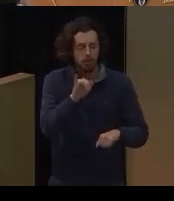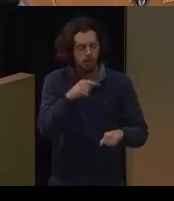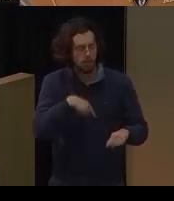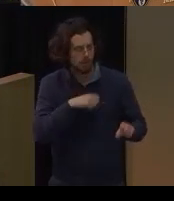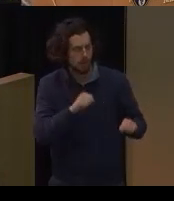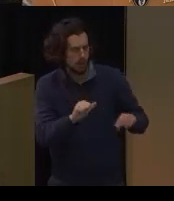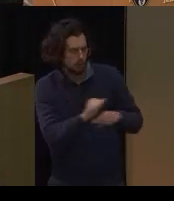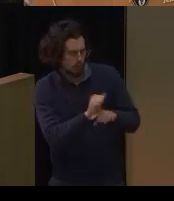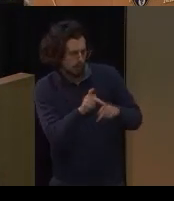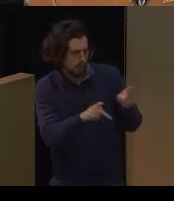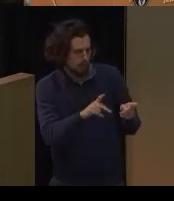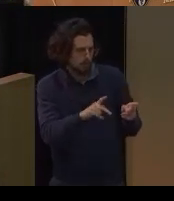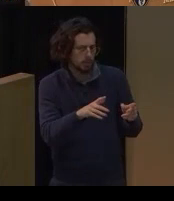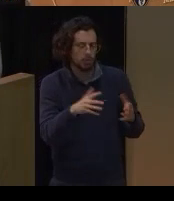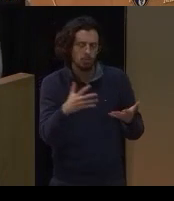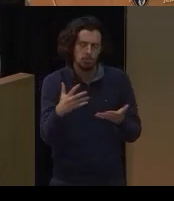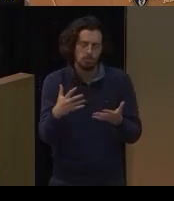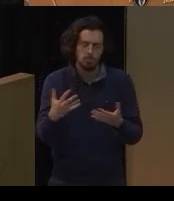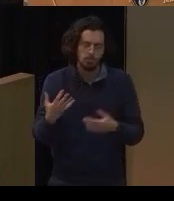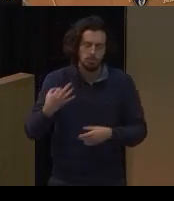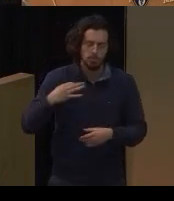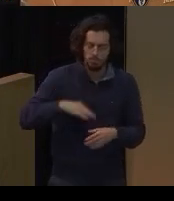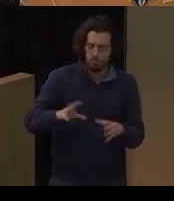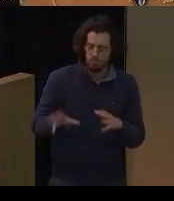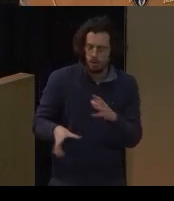volitional control over aspects of the theory of my network the effect does seem to differ